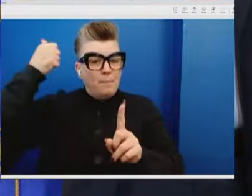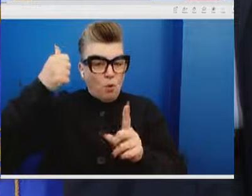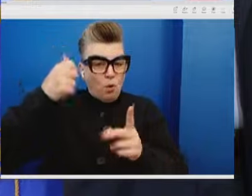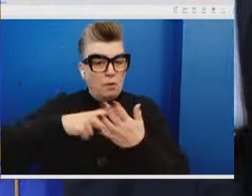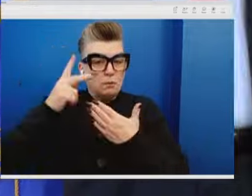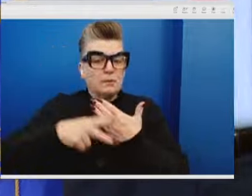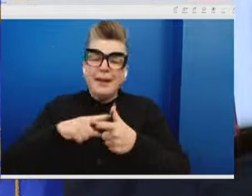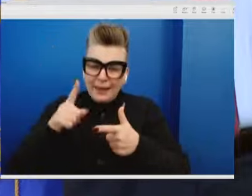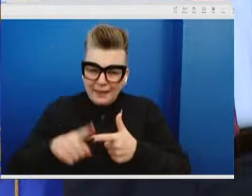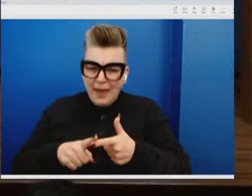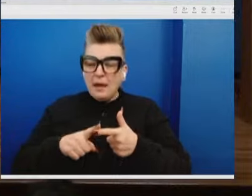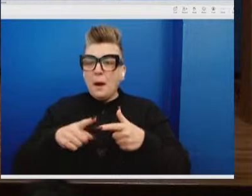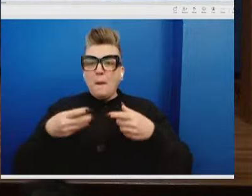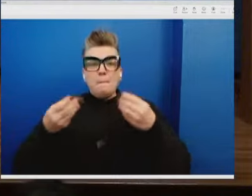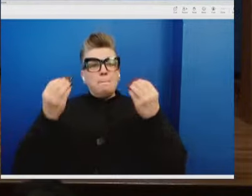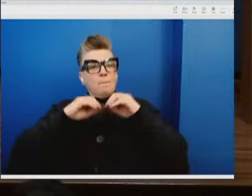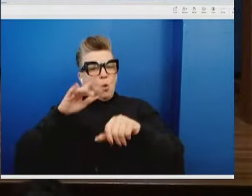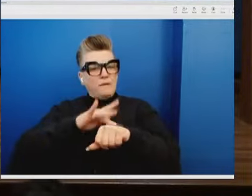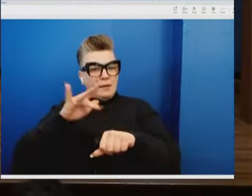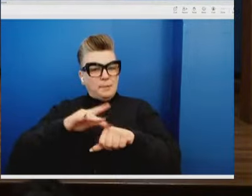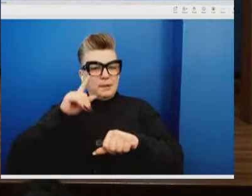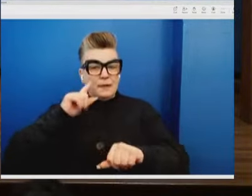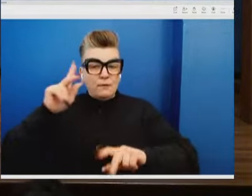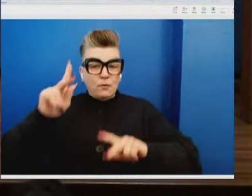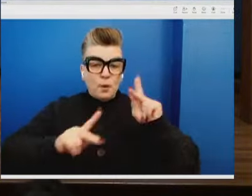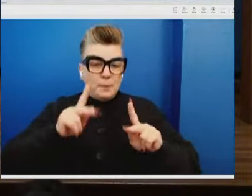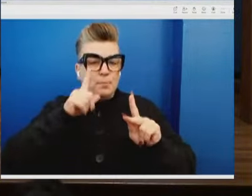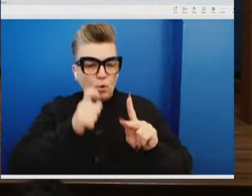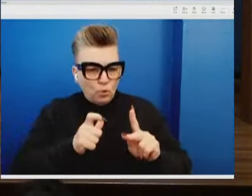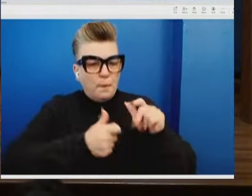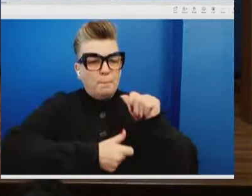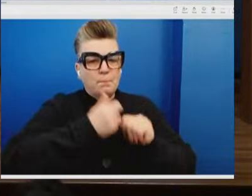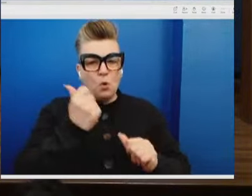of our most vulnerable. Now, the dignity of work is something I think many of you will appreciate